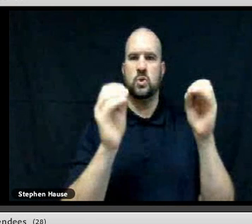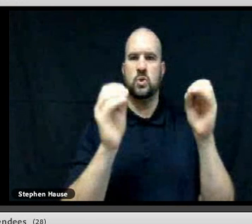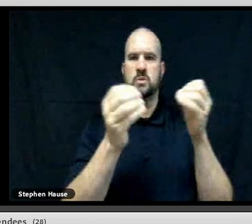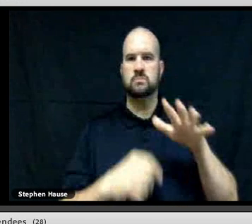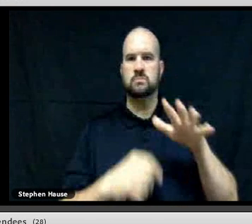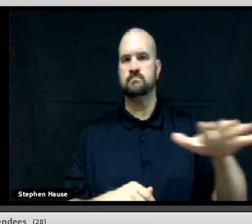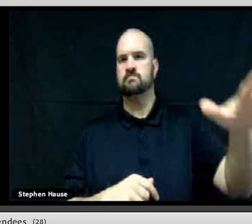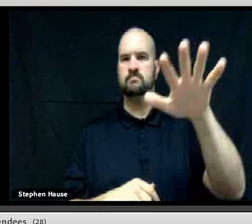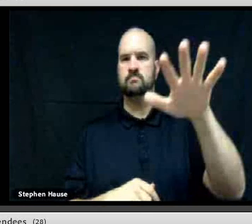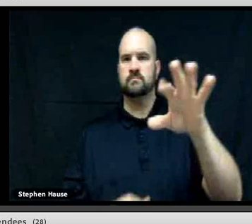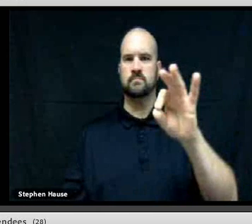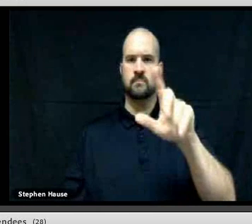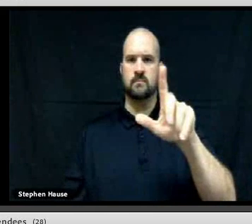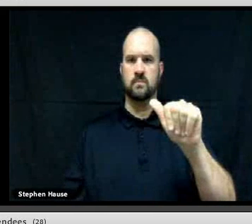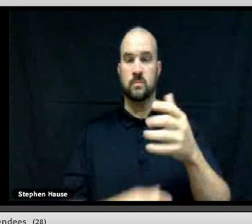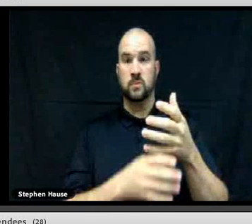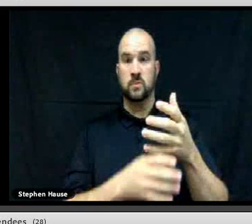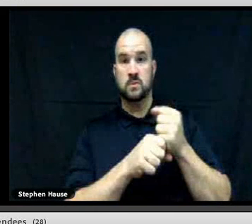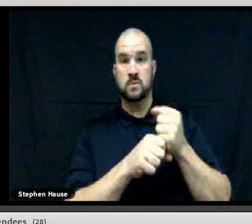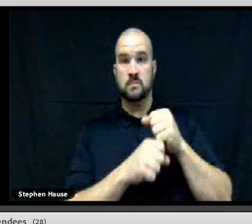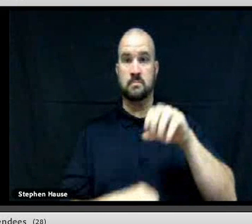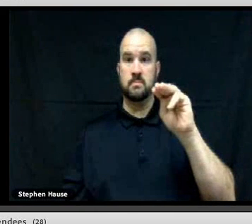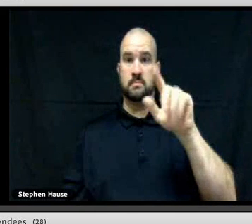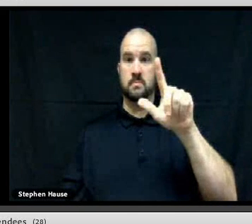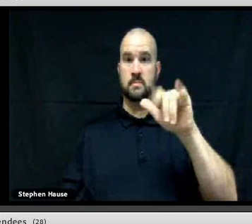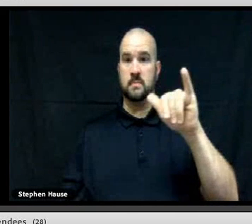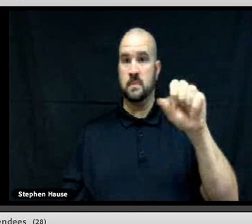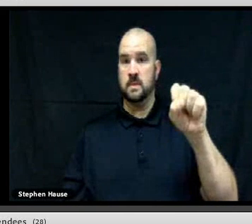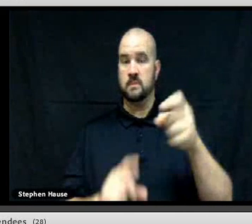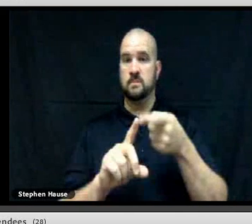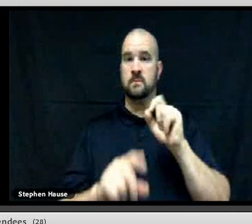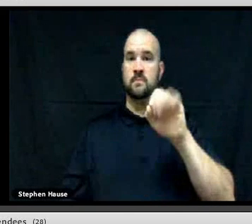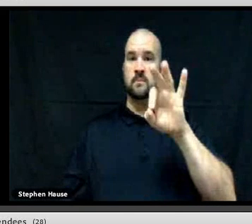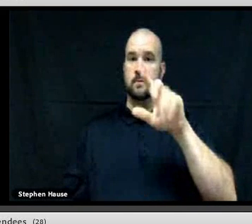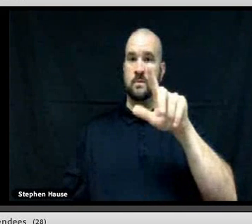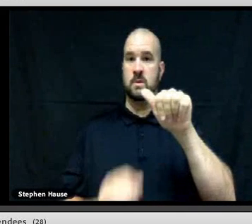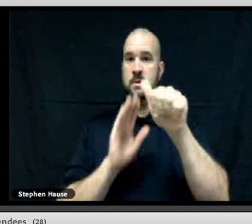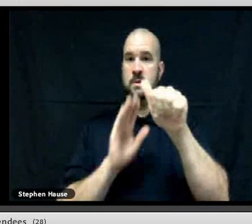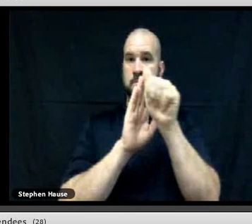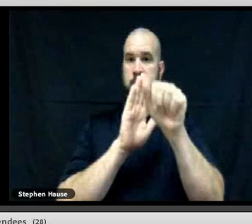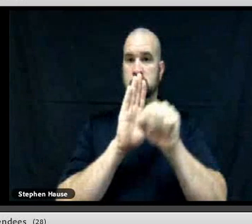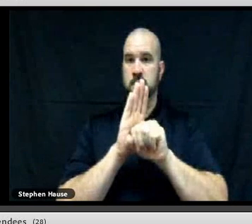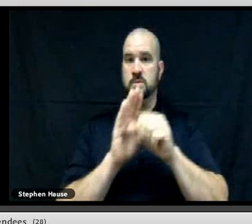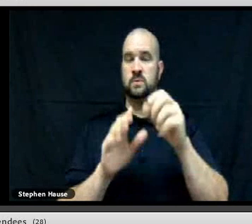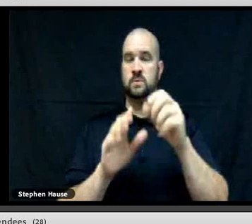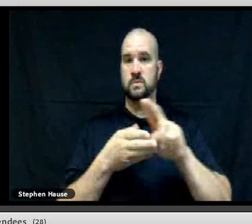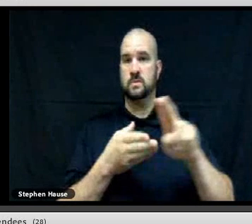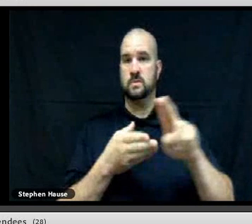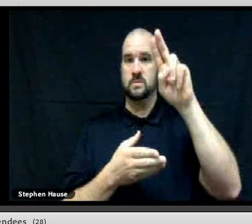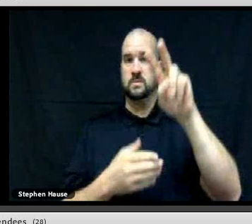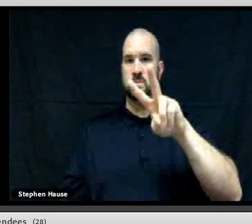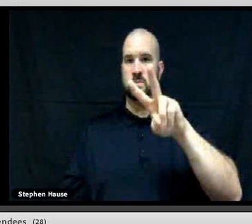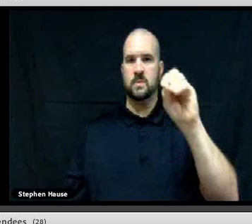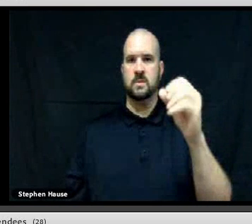Keila received her MLIS from Florida State University in 2013. Please welcome Keila and enjoy her webinar this morning.